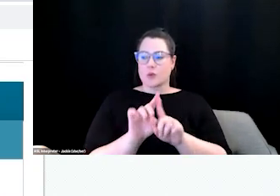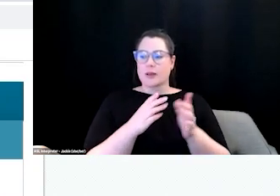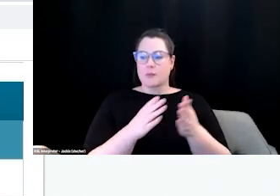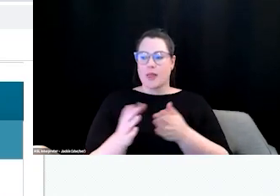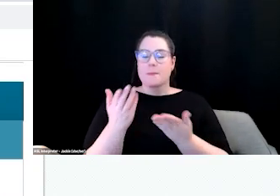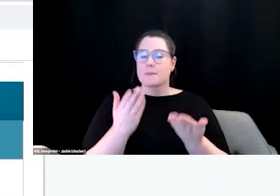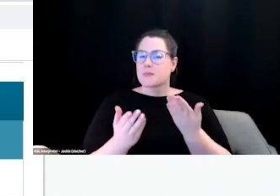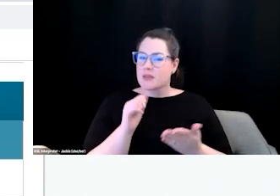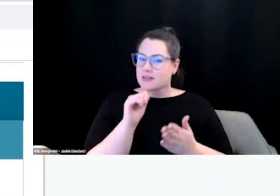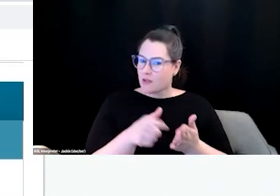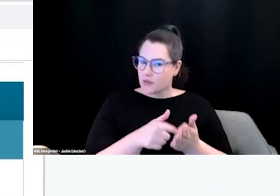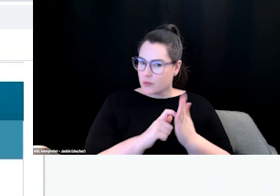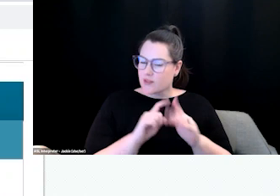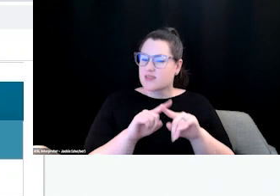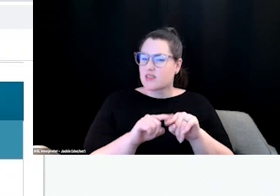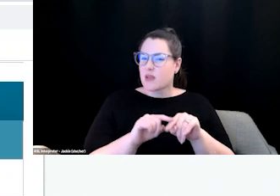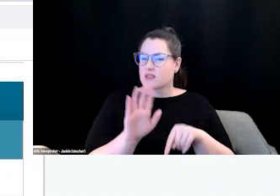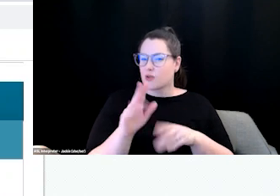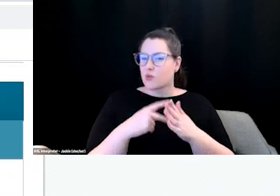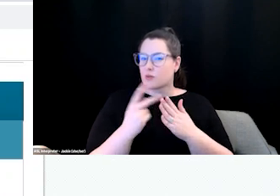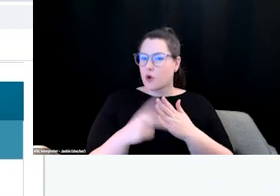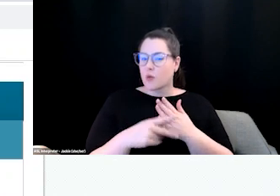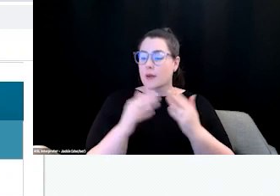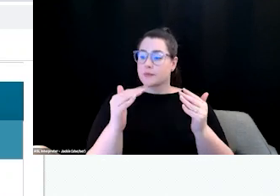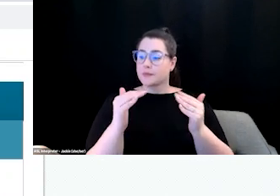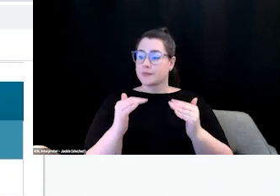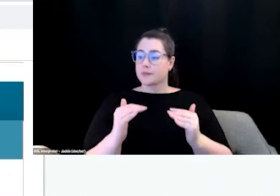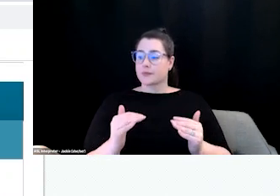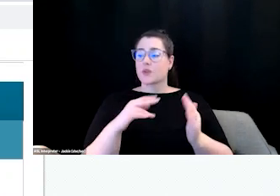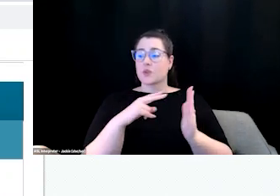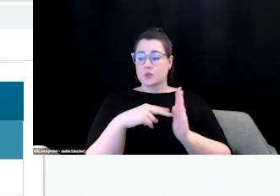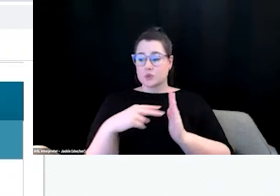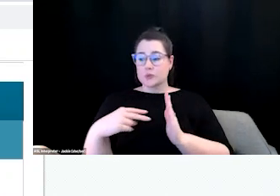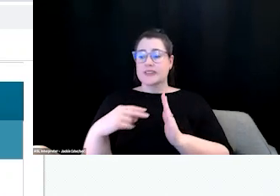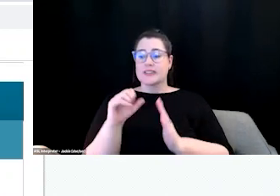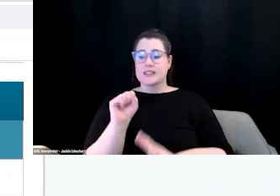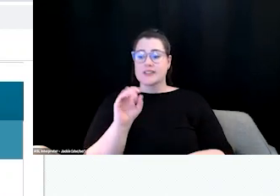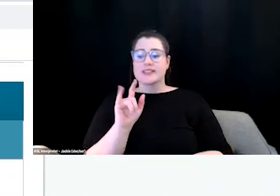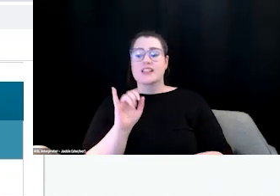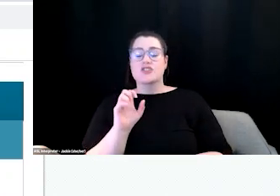So read your solicitation carefully. Each solicitation is different at NSF.